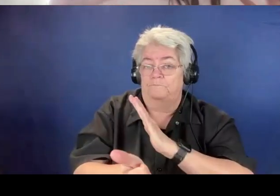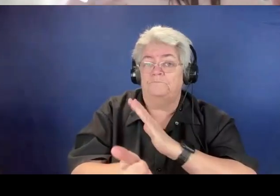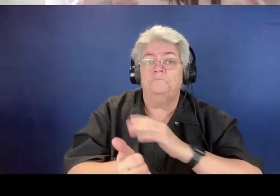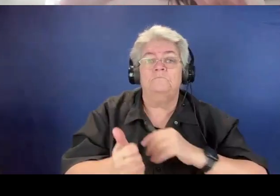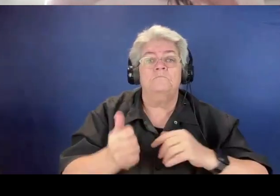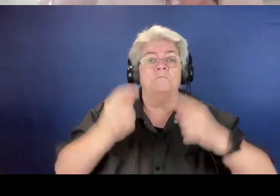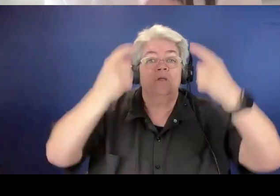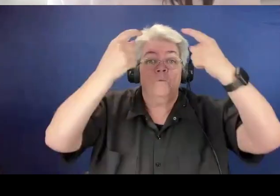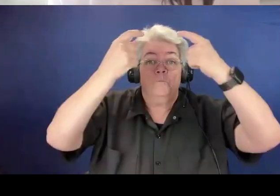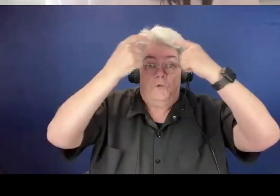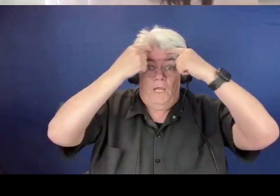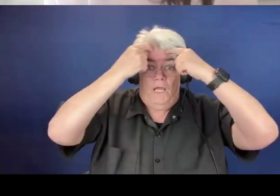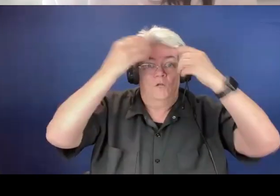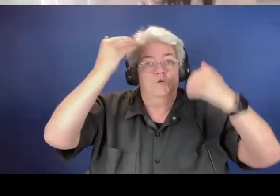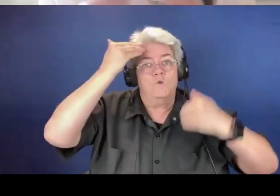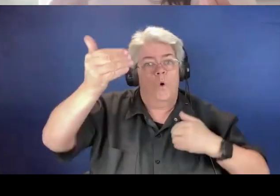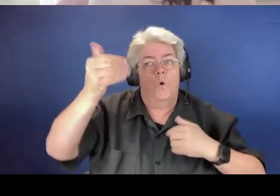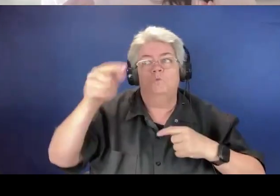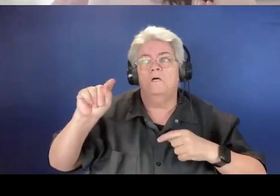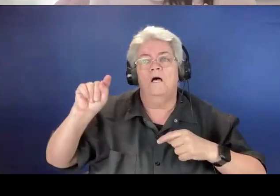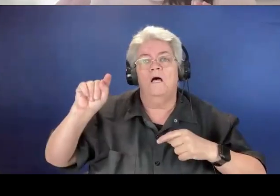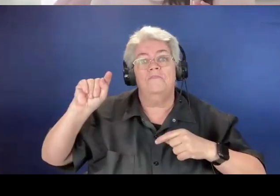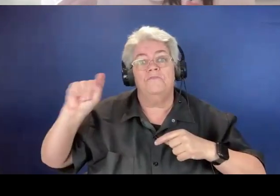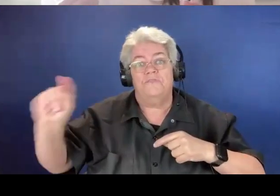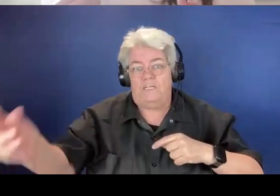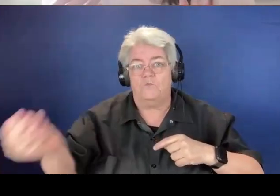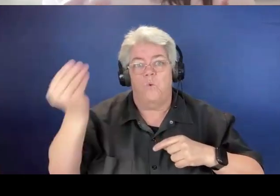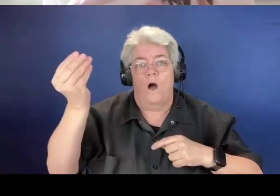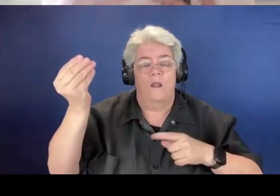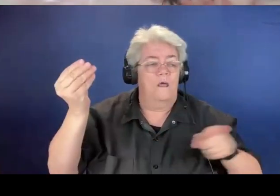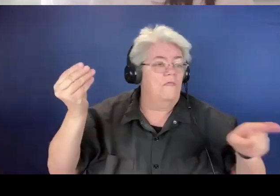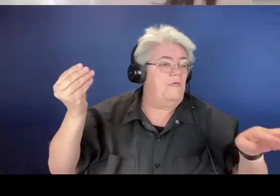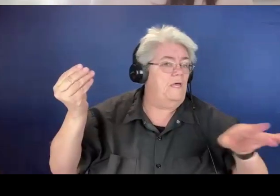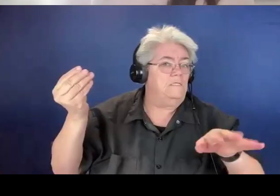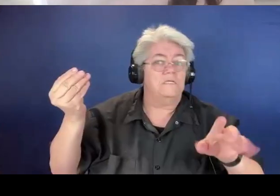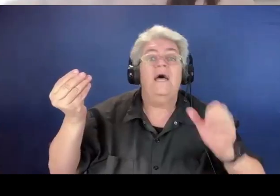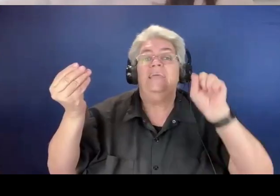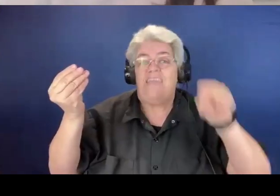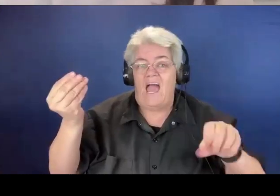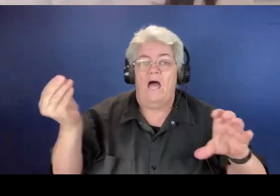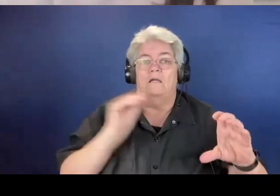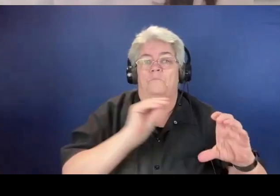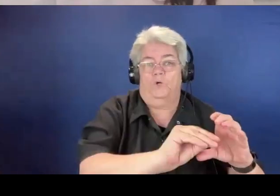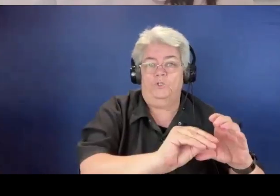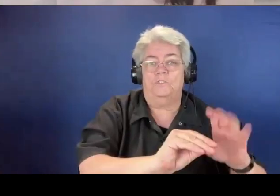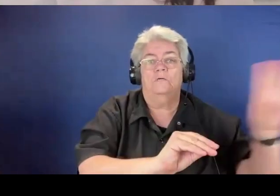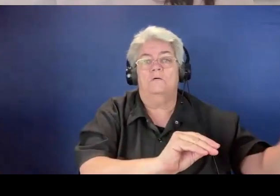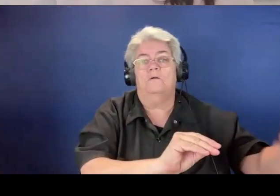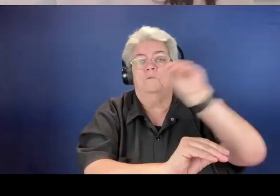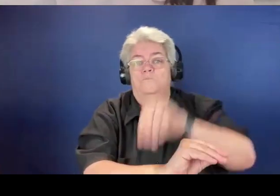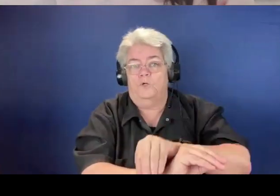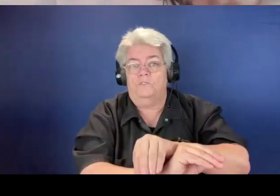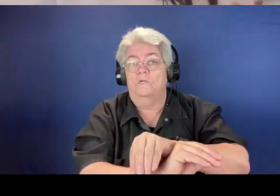language can be inserted in another and they avoid combinations that would violate the grammar of either language.